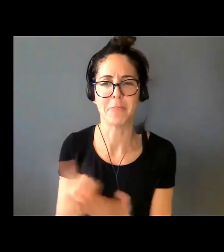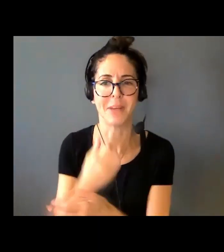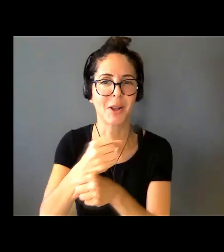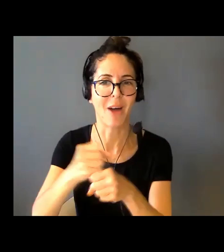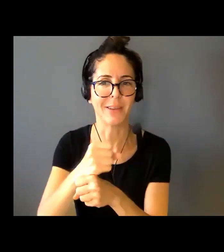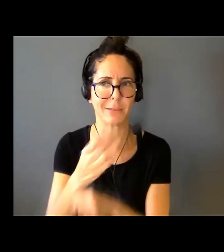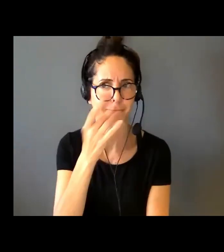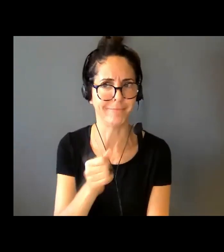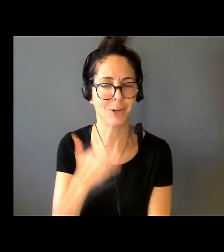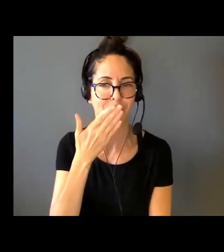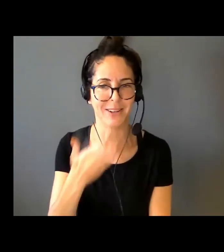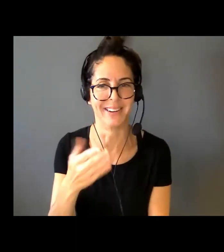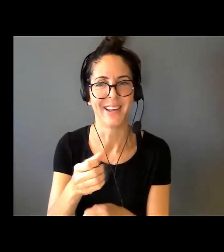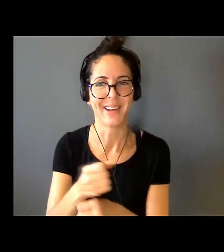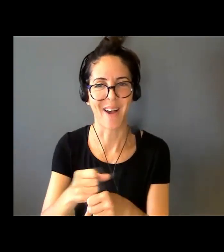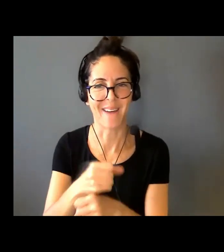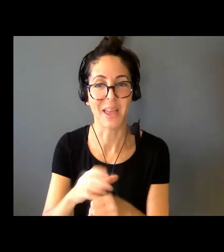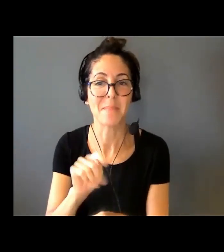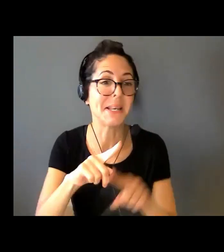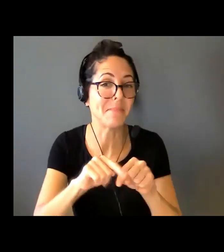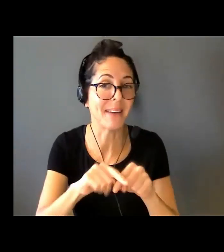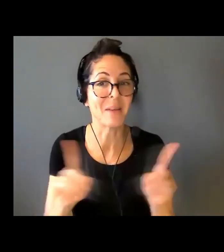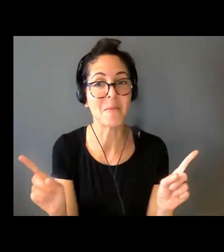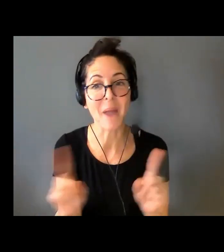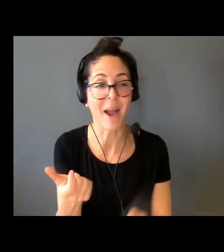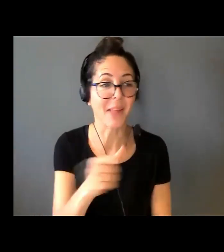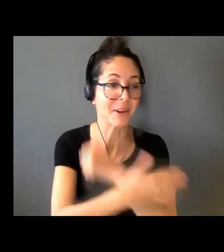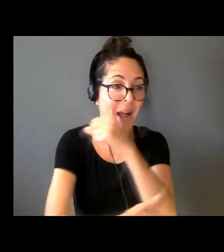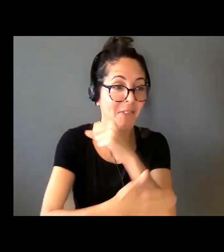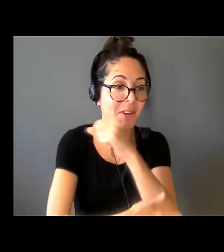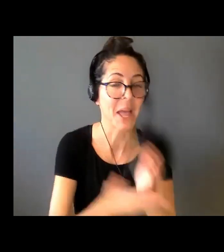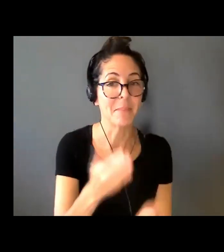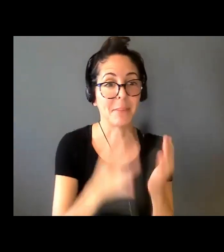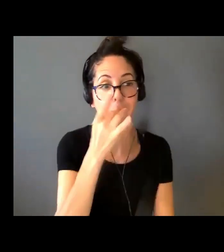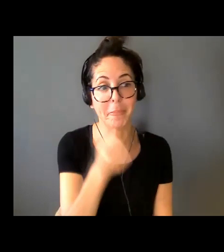orange juice, or mango juice, depending on the season. But let's take the time to discuss with